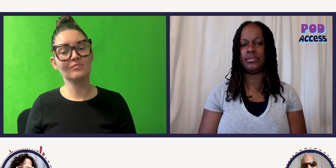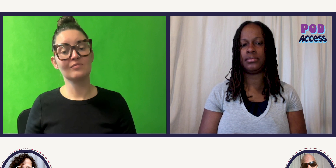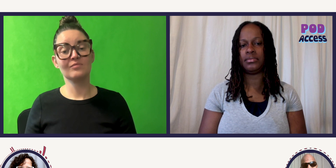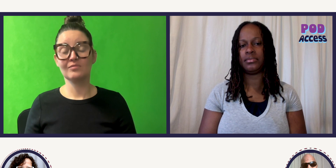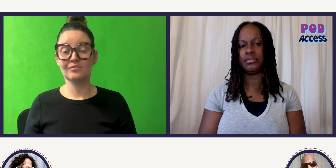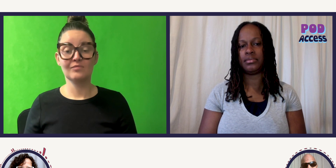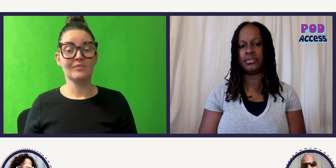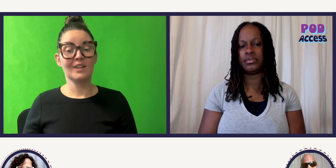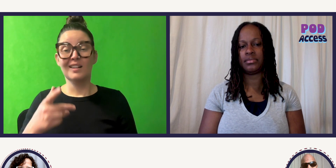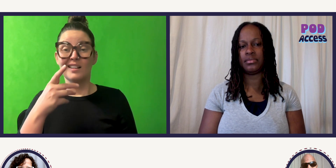And it’s not just us.